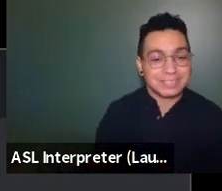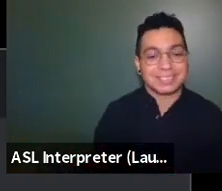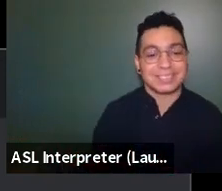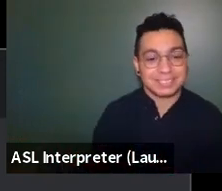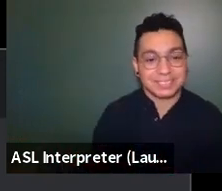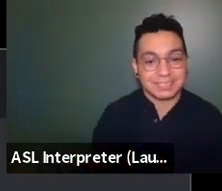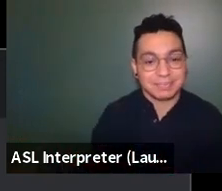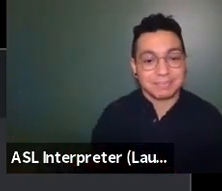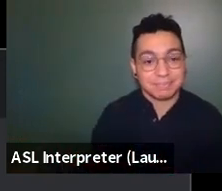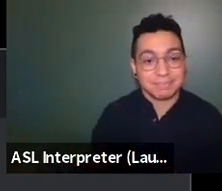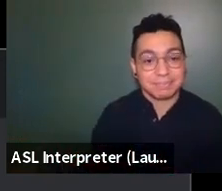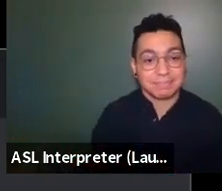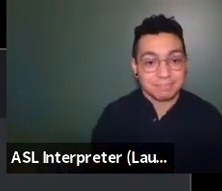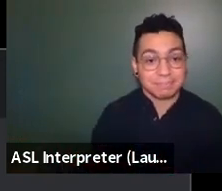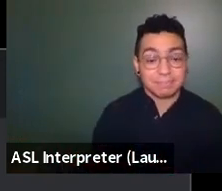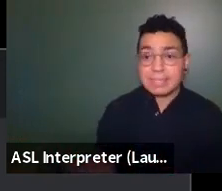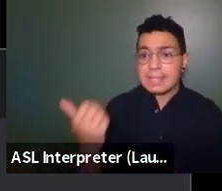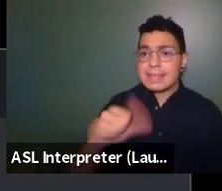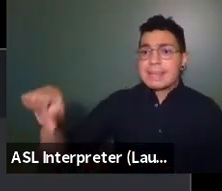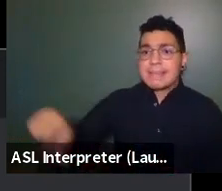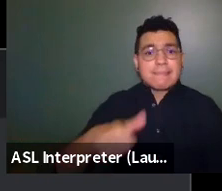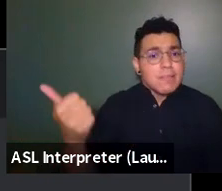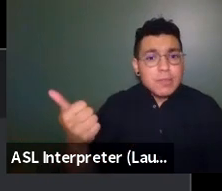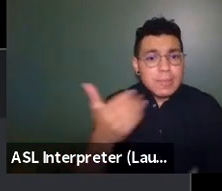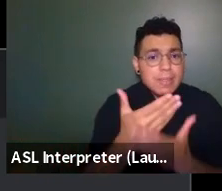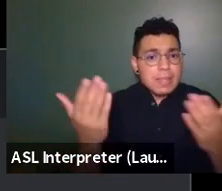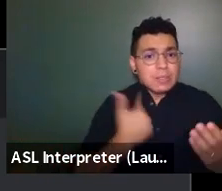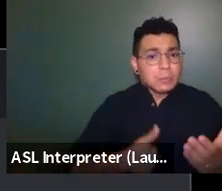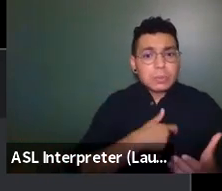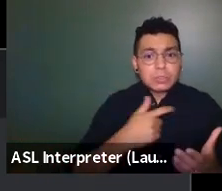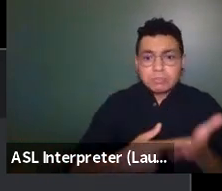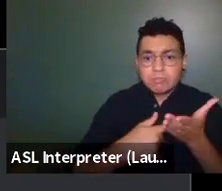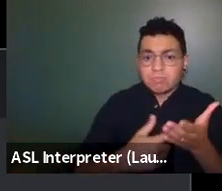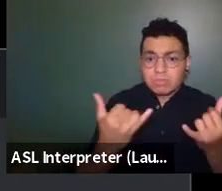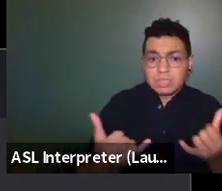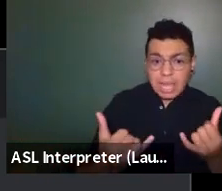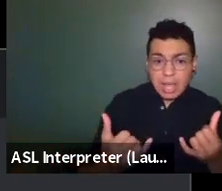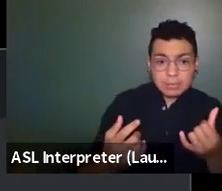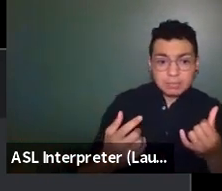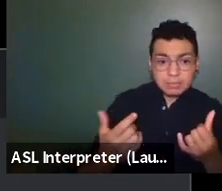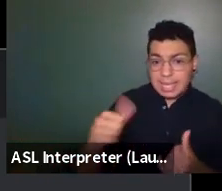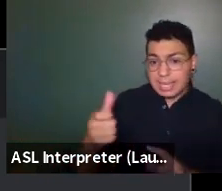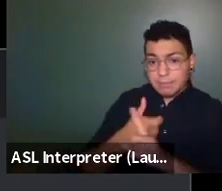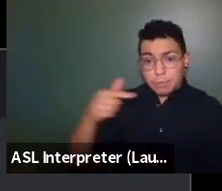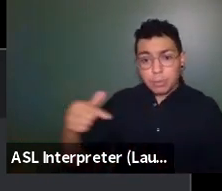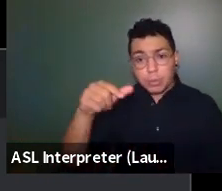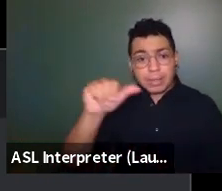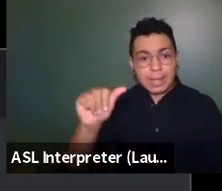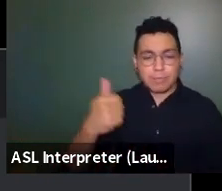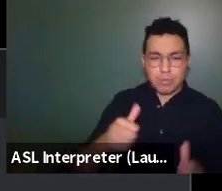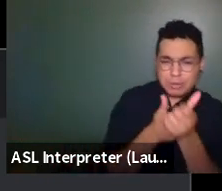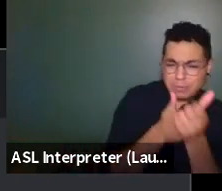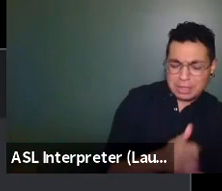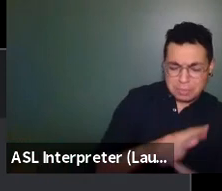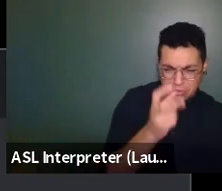ESD 112 - Katherine Livick: Is there anything else that we need to address in the Q& A I'm trying to follow it, but it's kind of hard to talk and